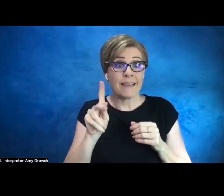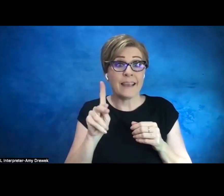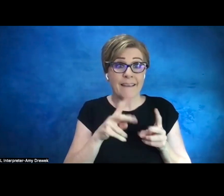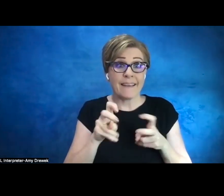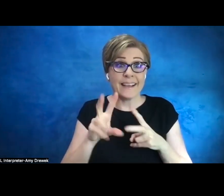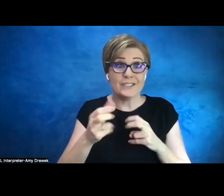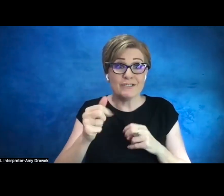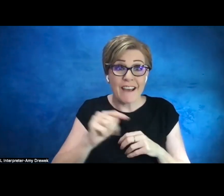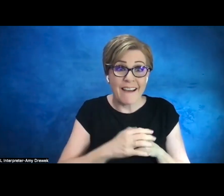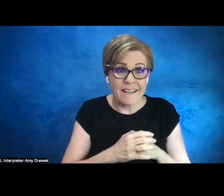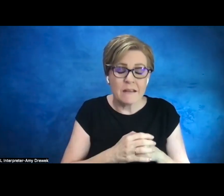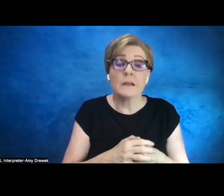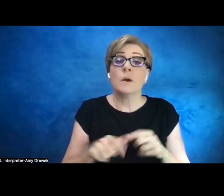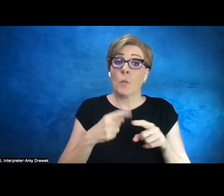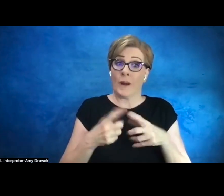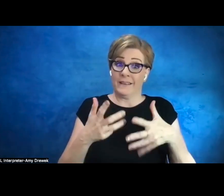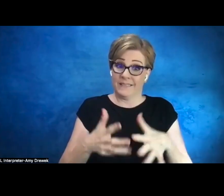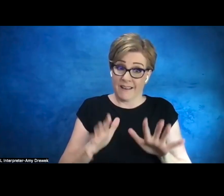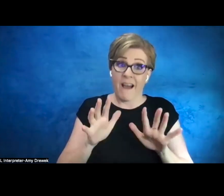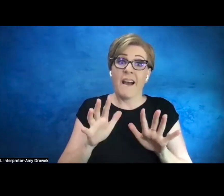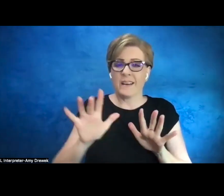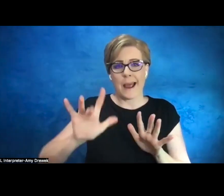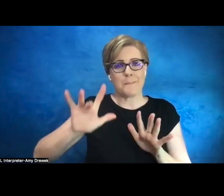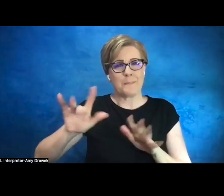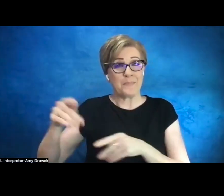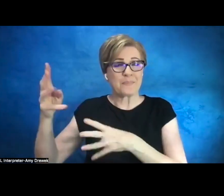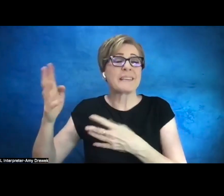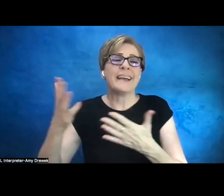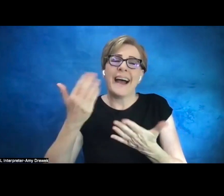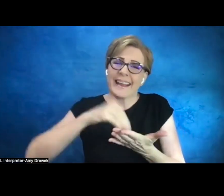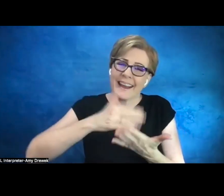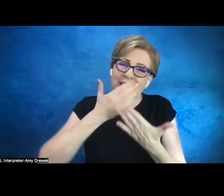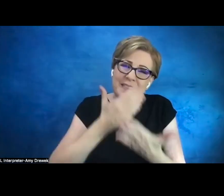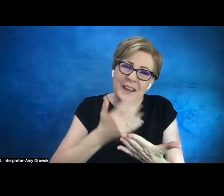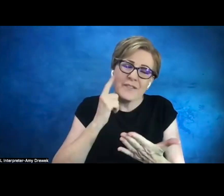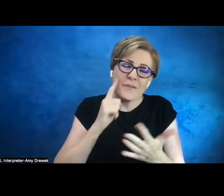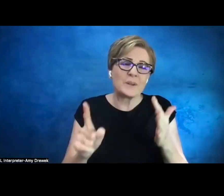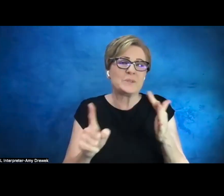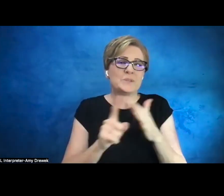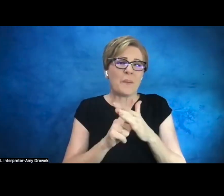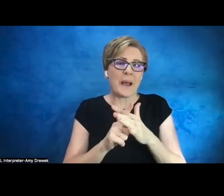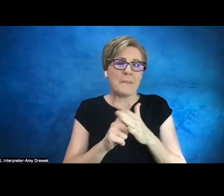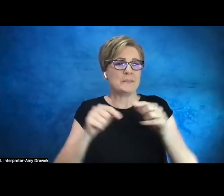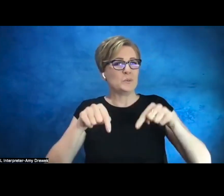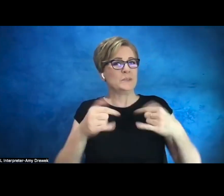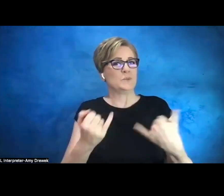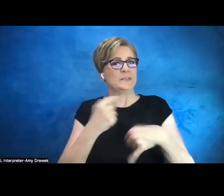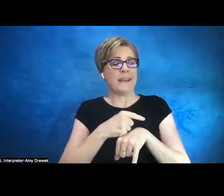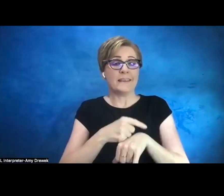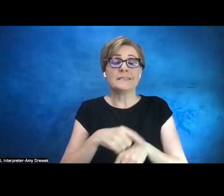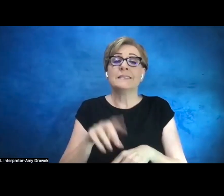slides. And again, thank you so much for coming to our Disability Mentoring Day orientation.